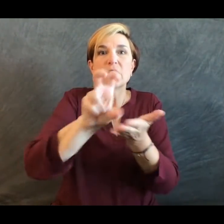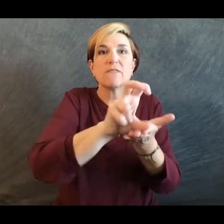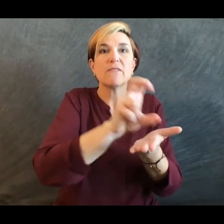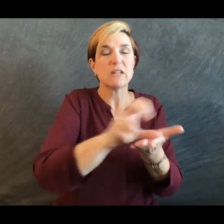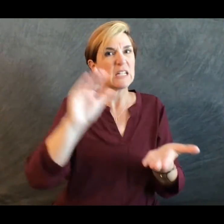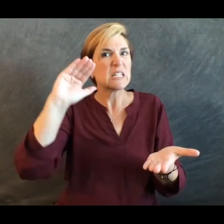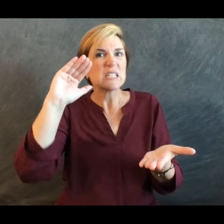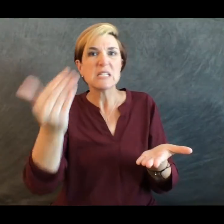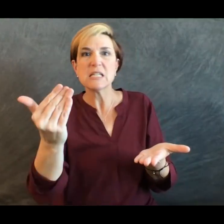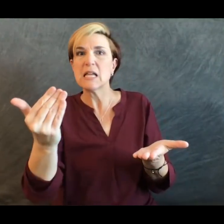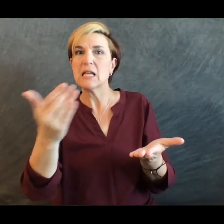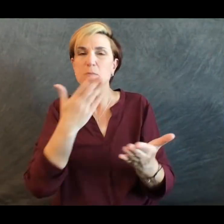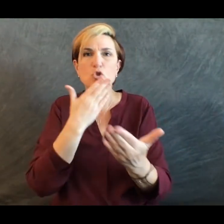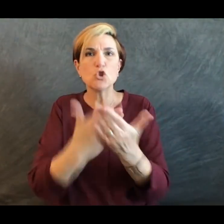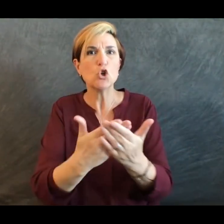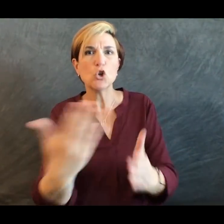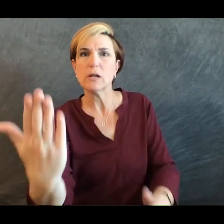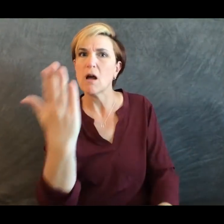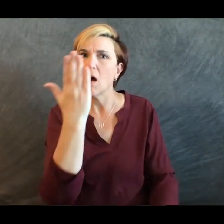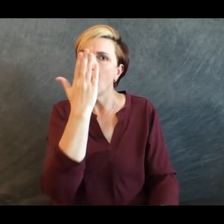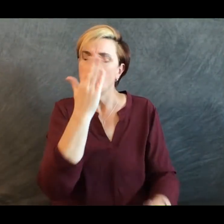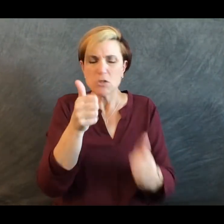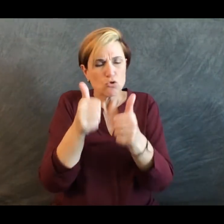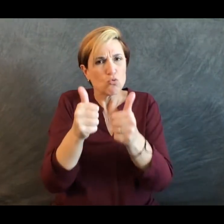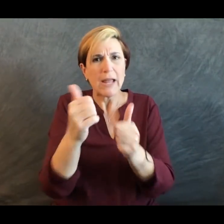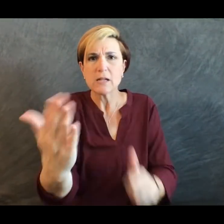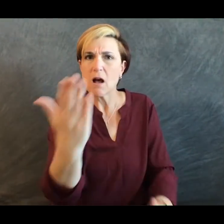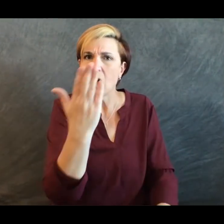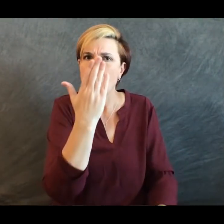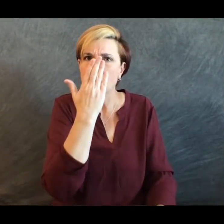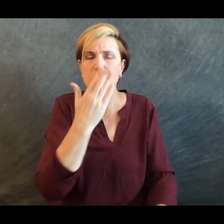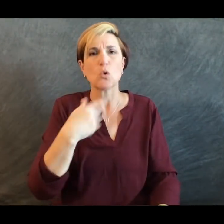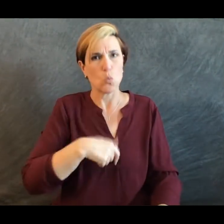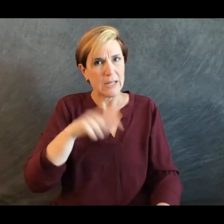going to happen we have to get back so think of it in this